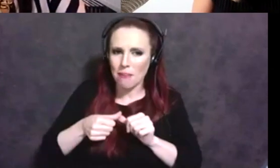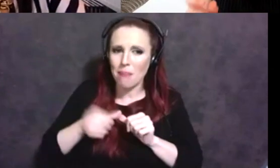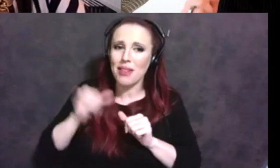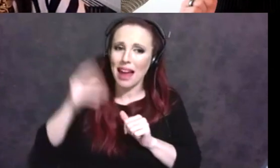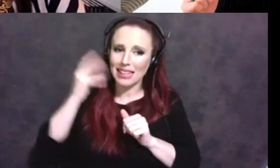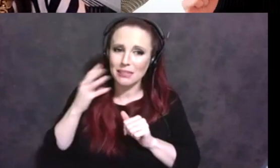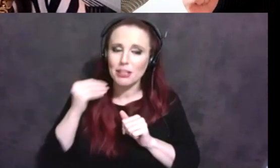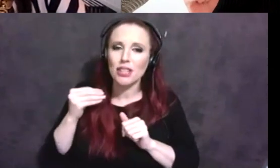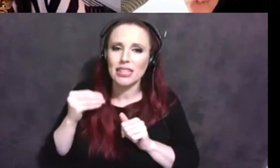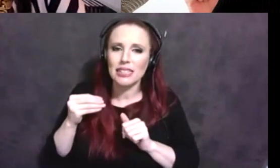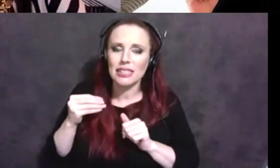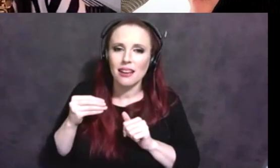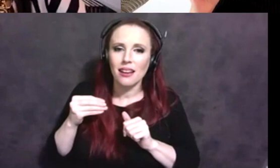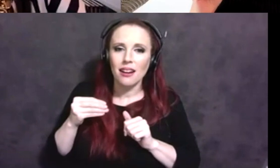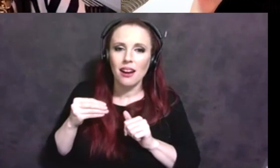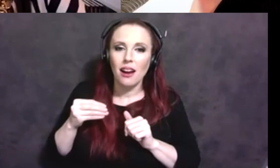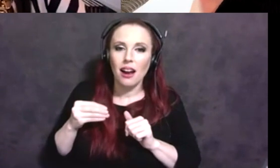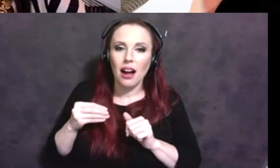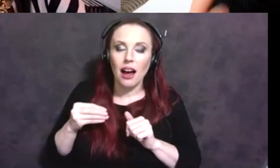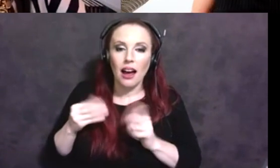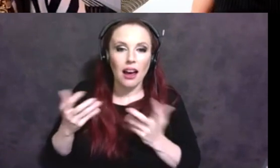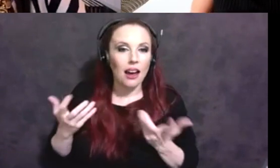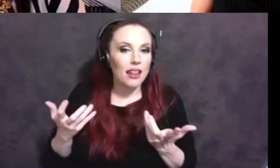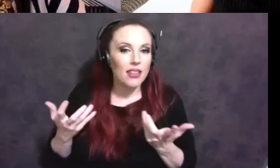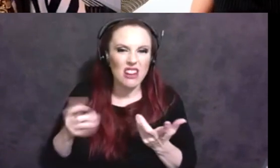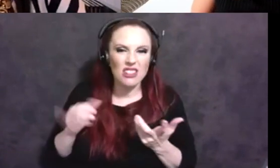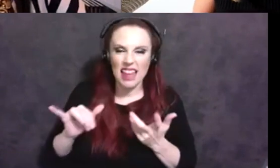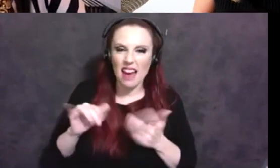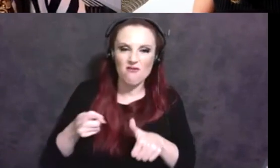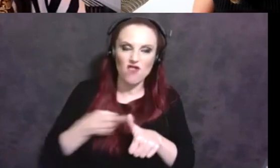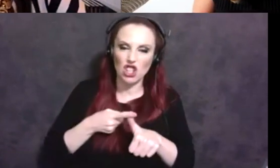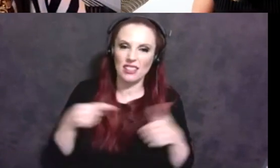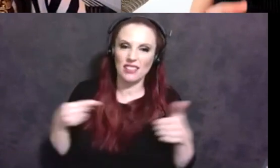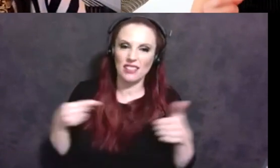is a real thing happening. I thought it was history. I went through that experience a